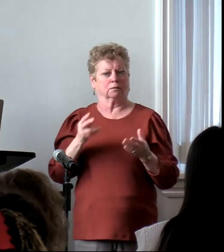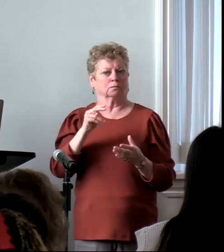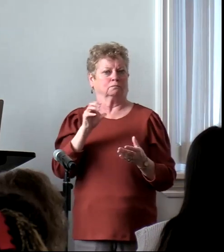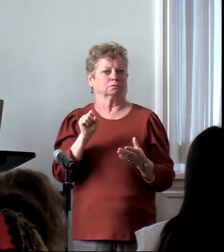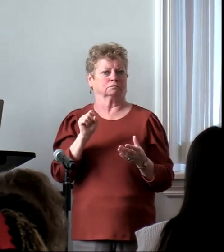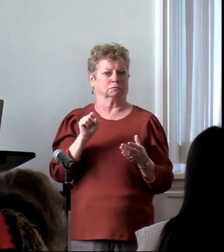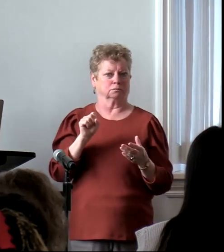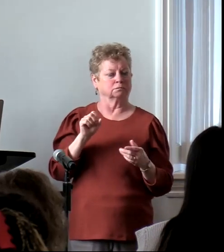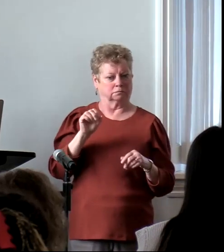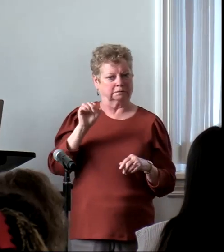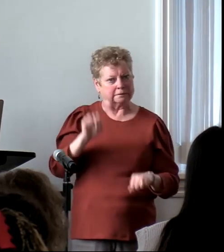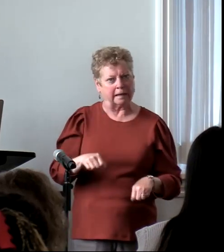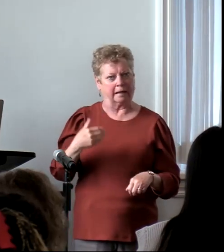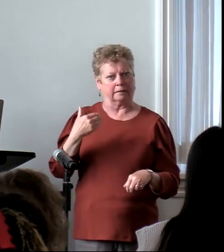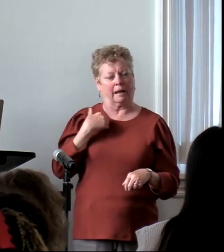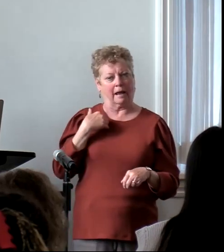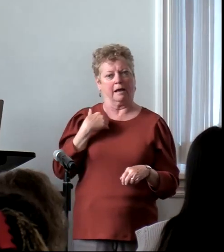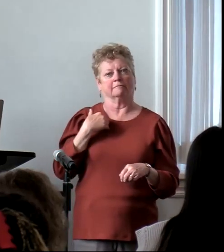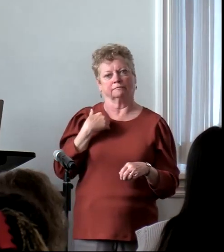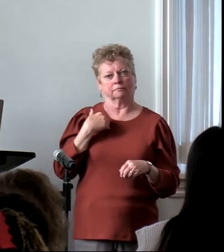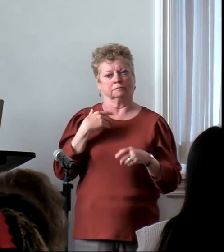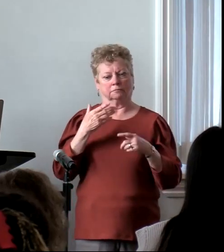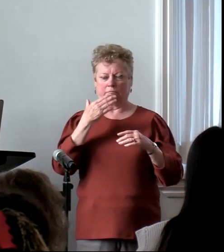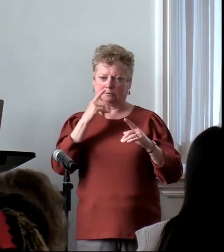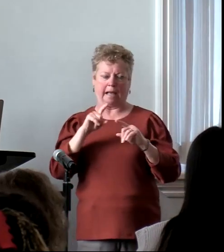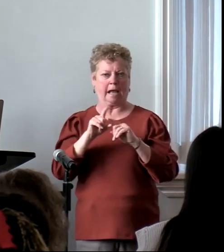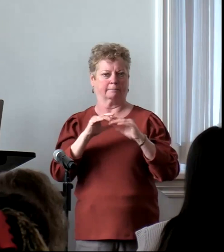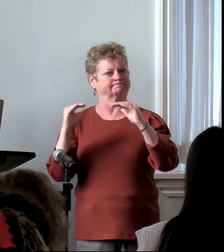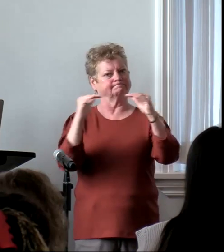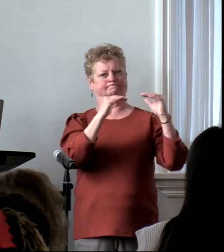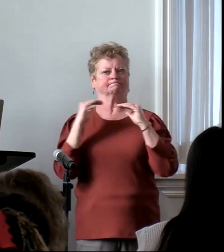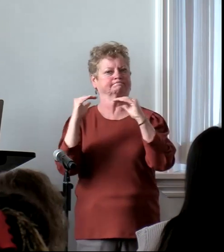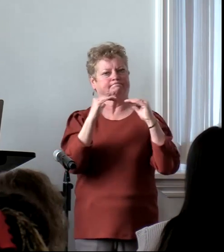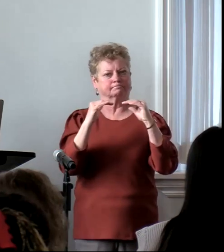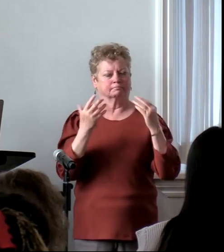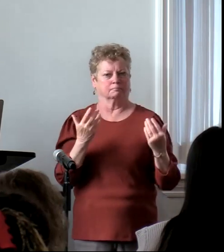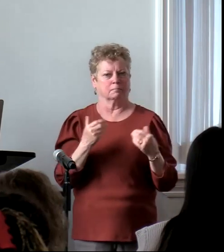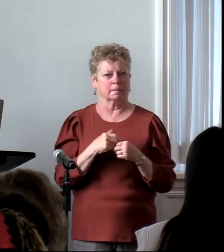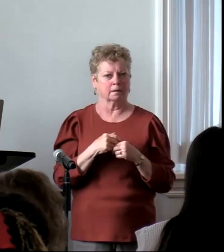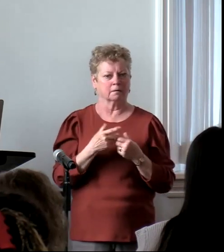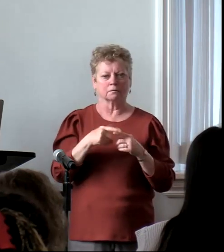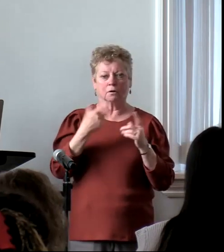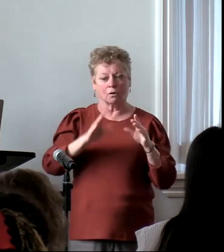and deserve to more quickly level the playing field and allow for the ramps to drop,